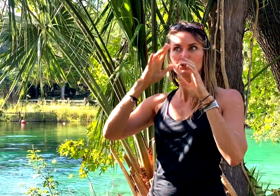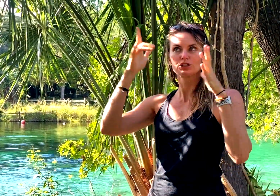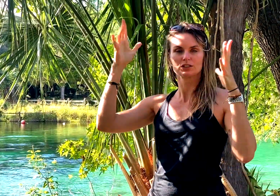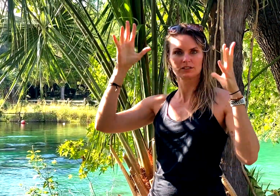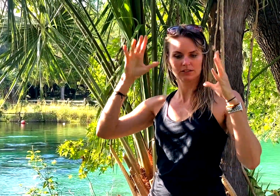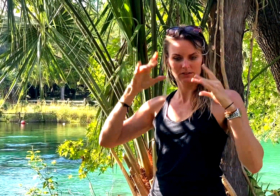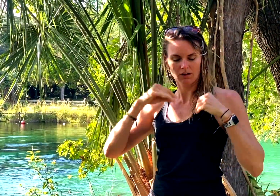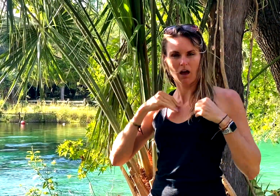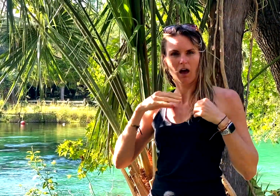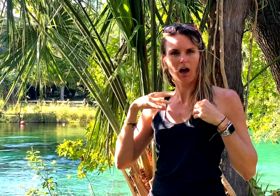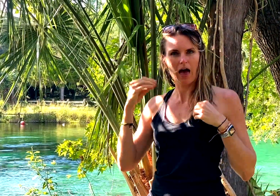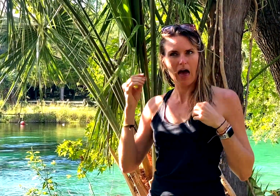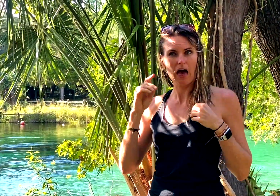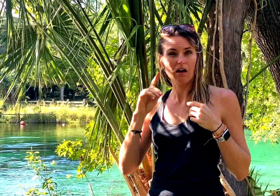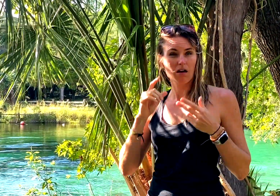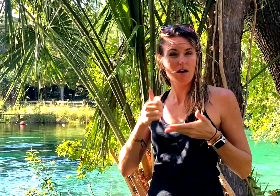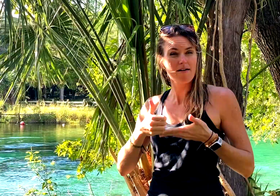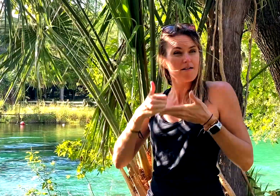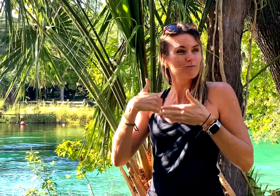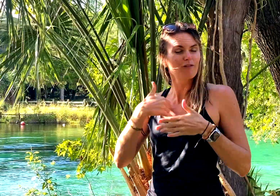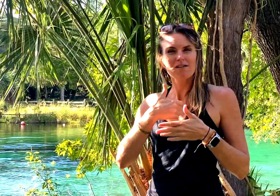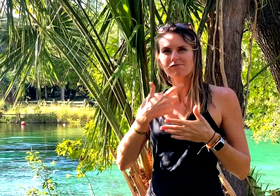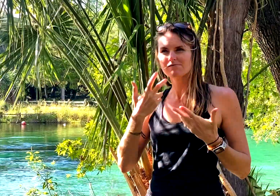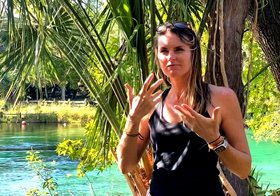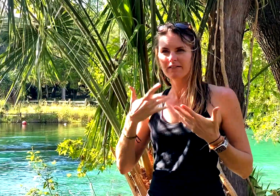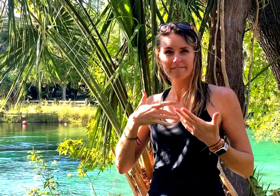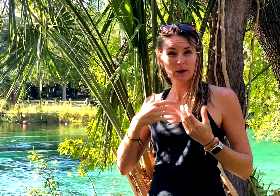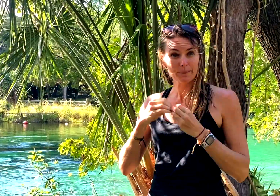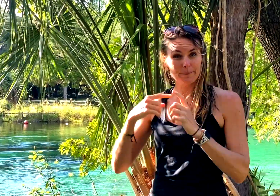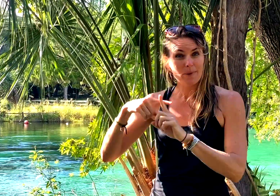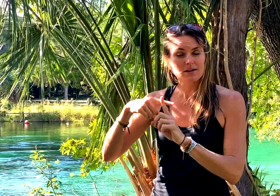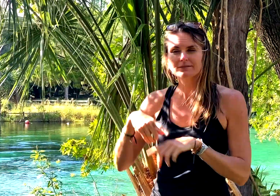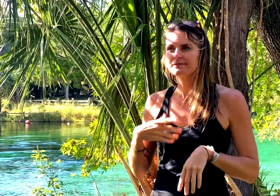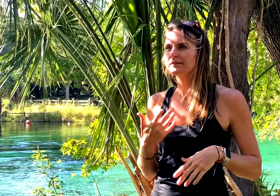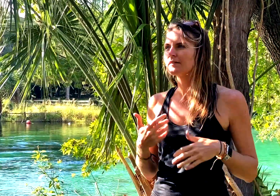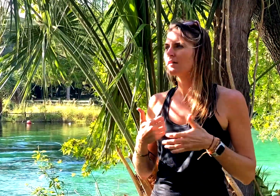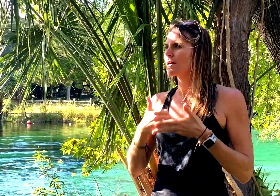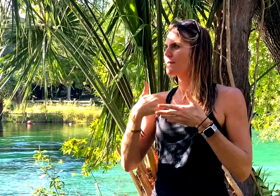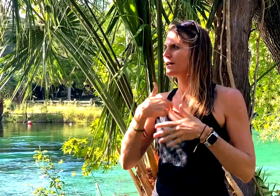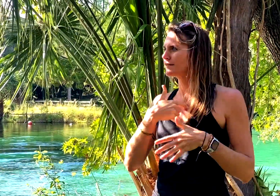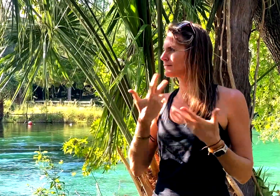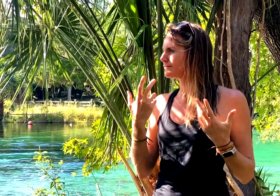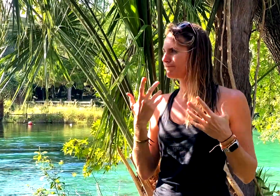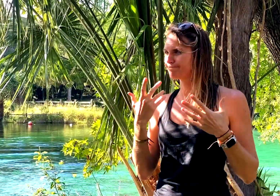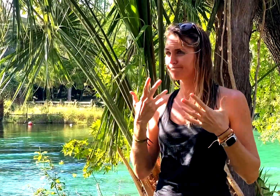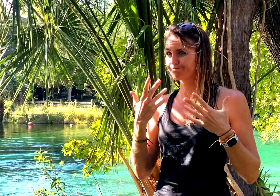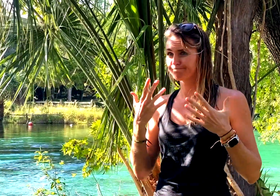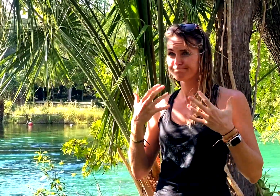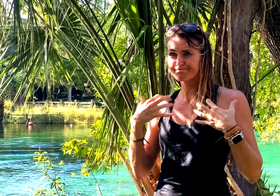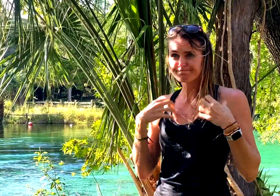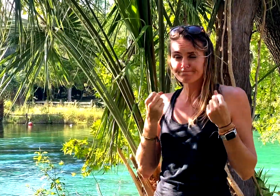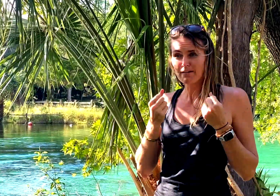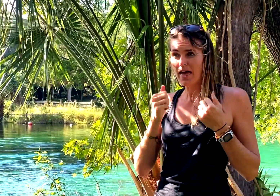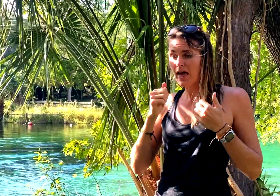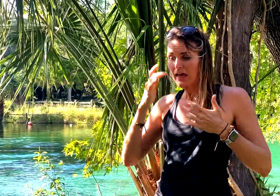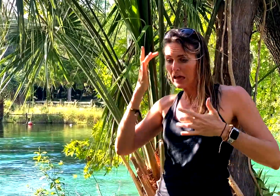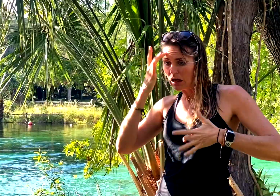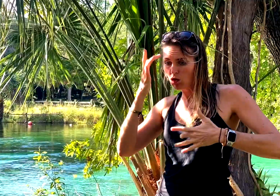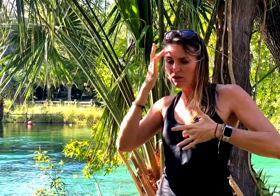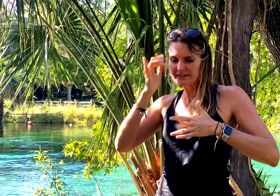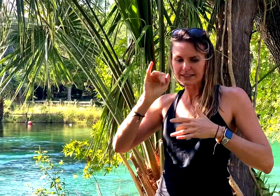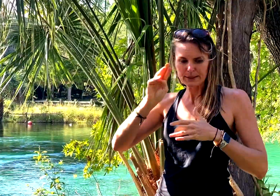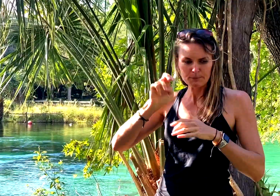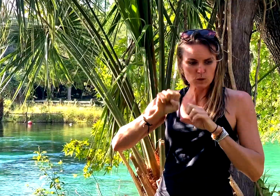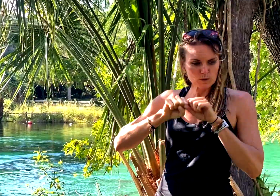and they can give us a more positive outlook, assist us in healing, and even bolster our